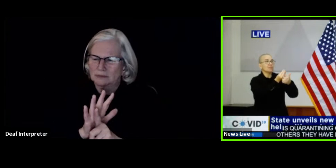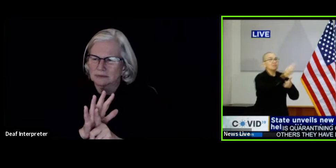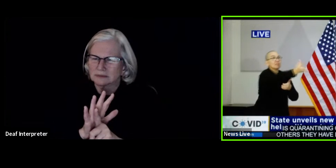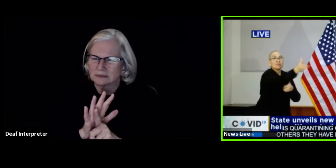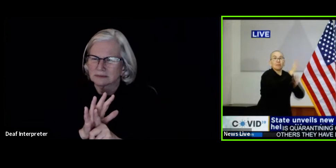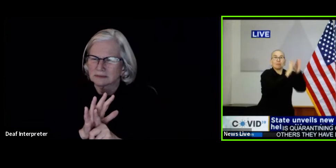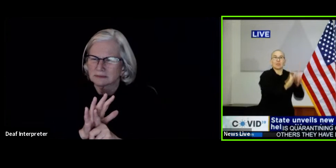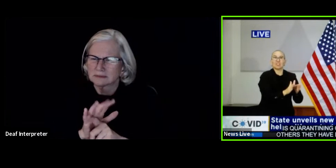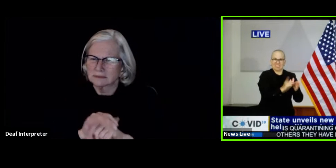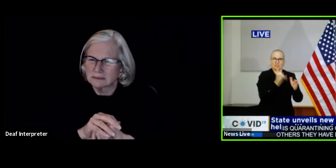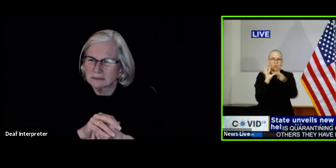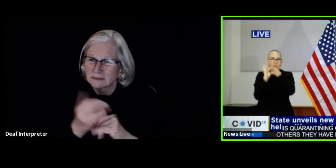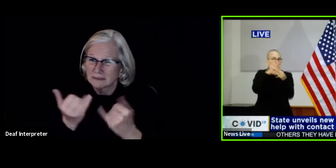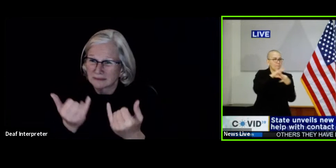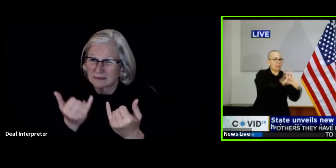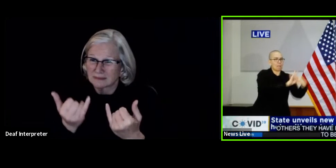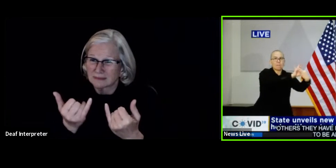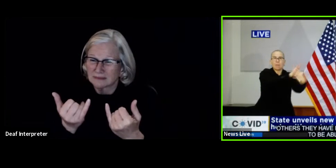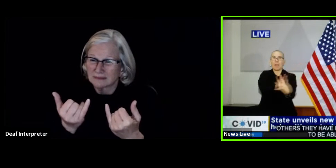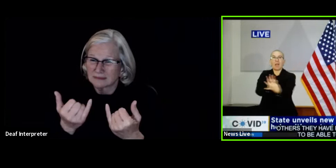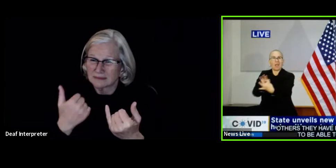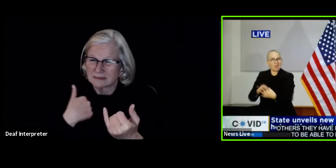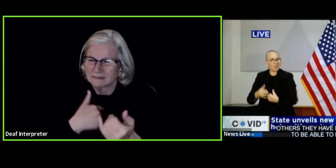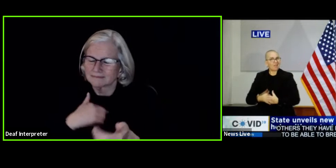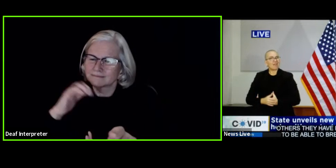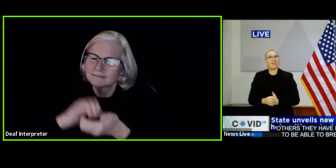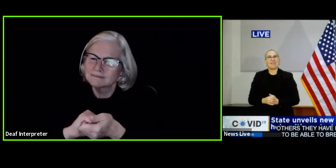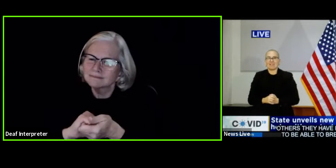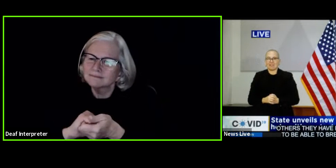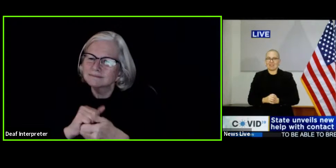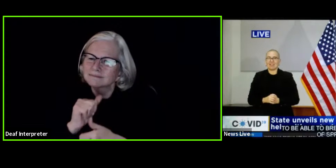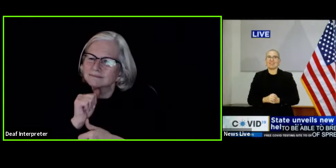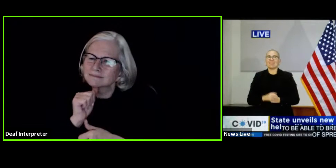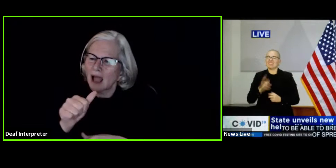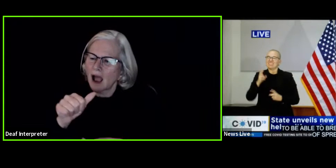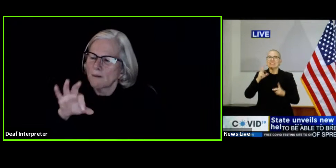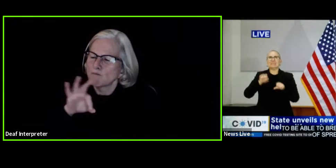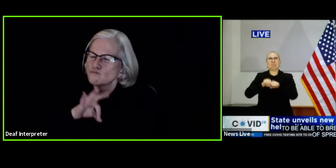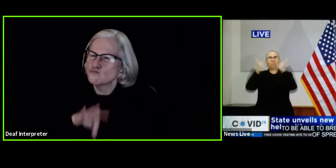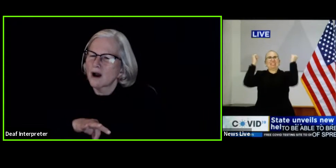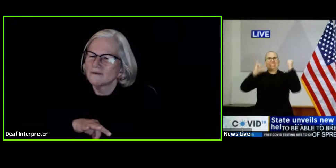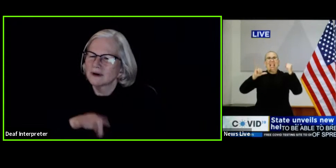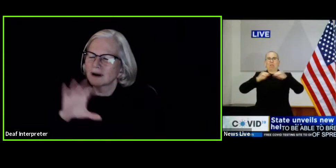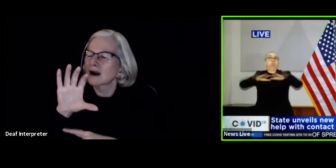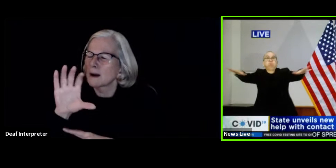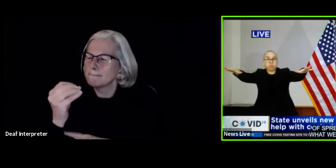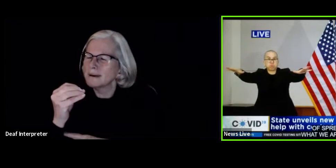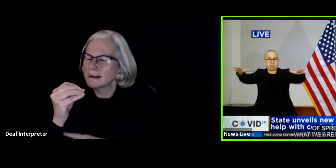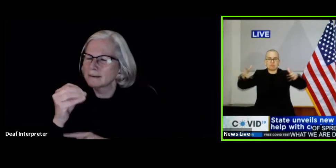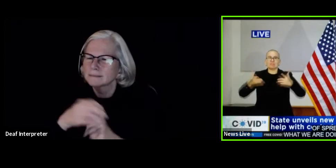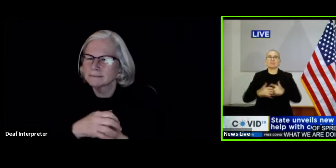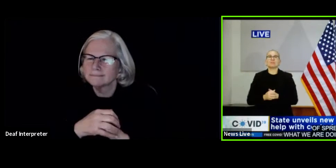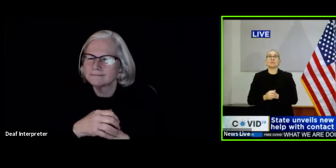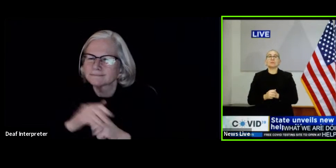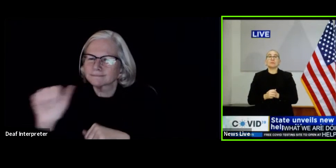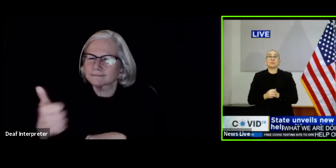OF A NON-PROFIT FACT CHECK FOUNDATION WHO HELPED DEVELOP AN APP CALLED COVIDaware MINNESOTA.